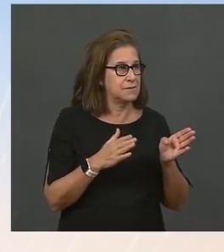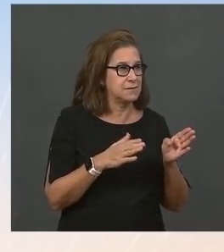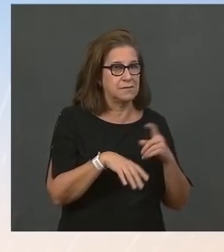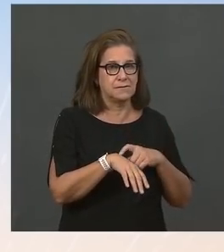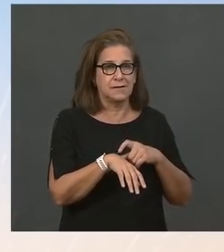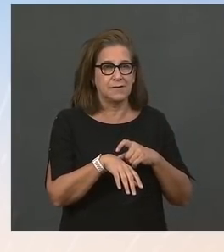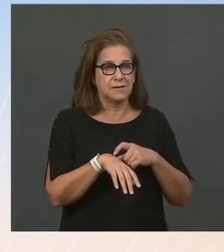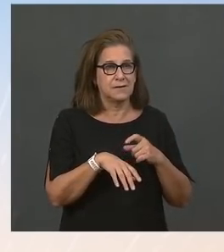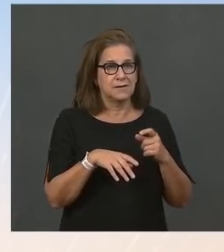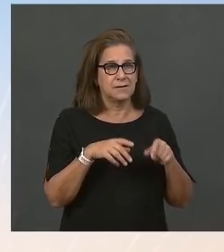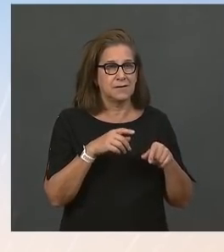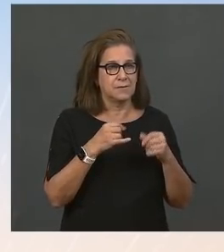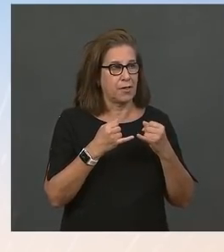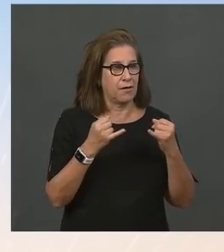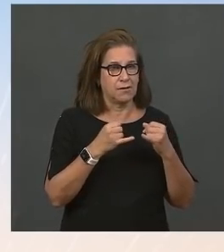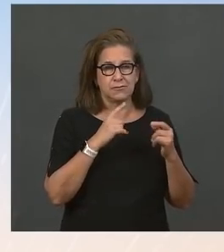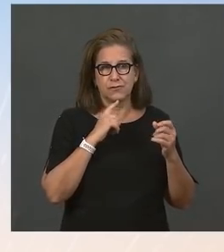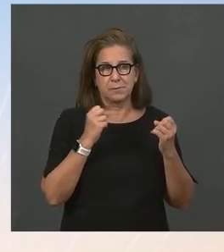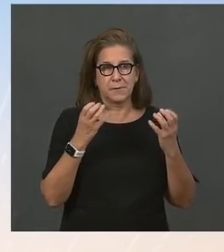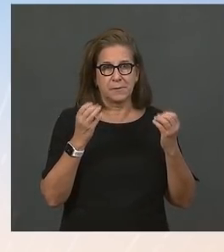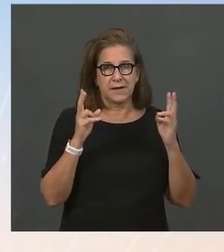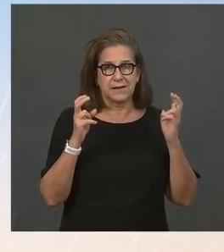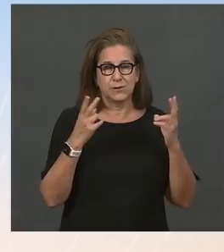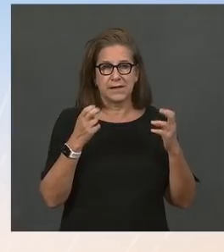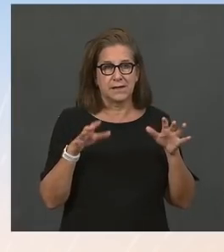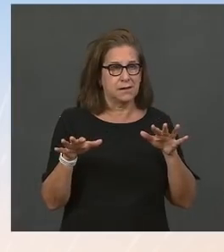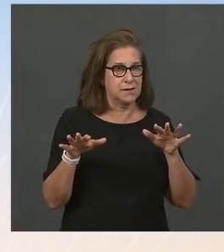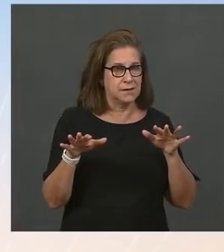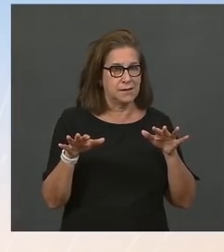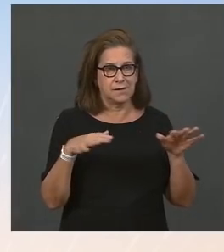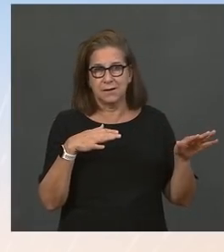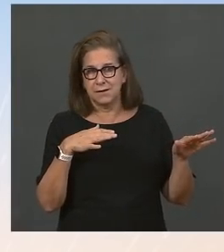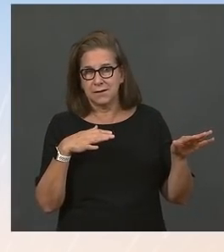and this is often why it comes up -- voting rights. And he talked about this a little bit yesterday